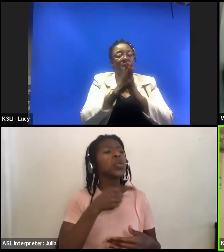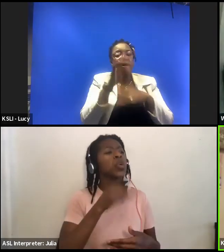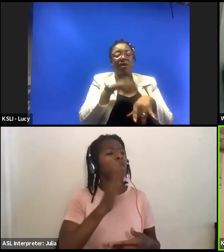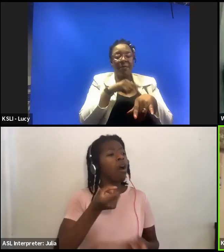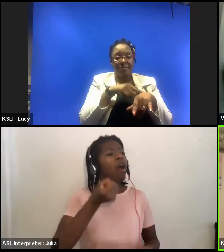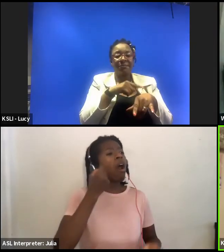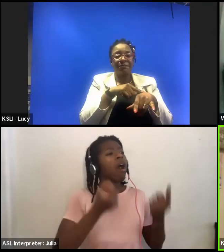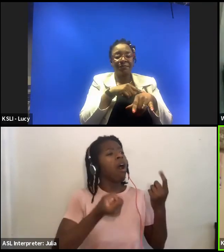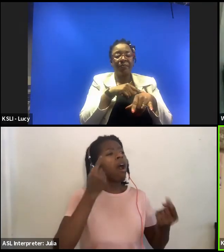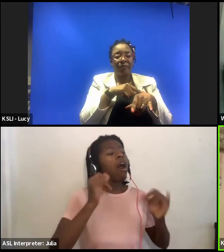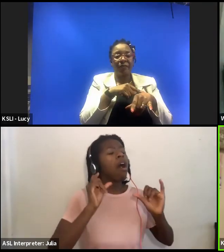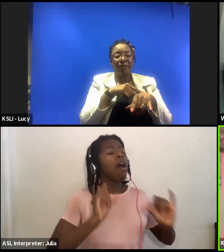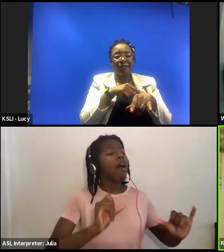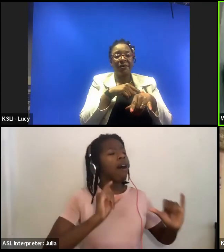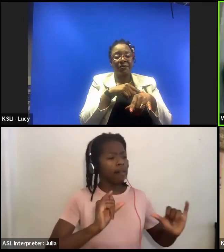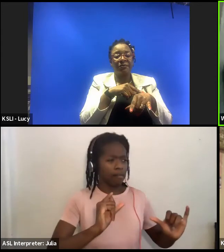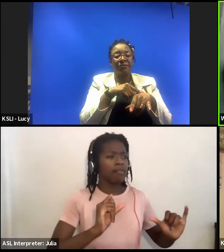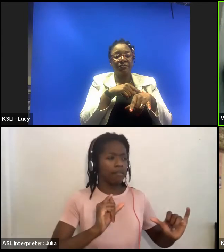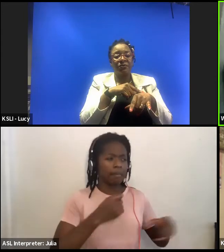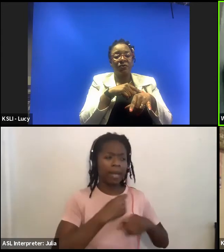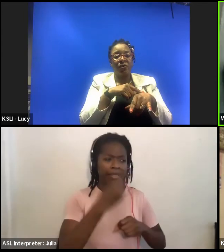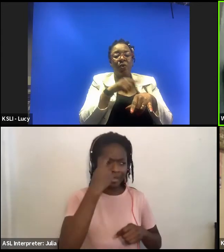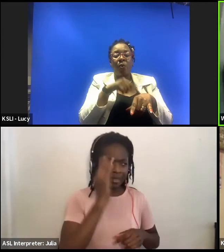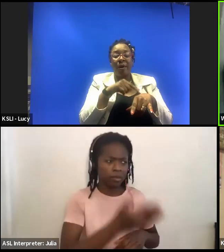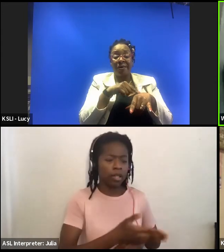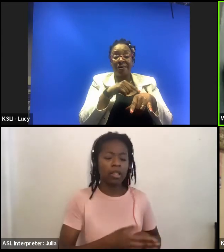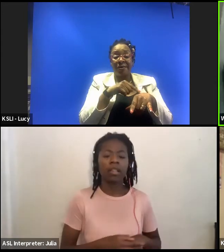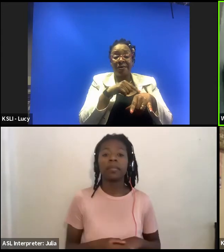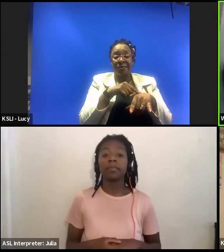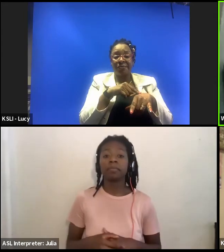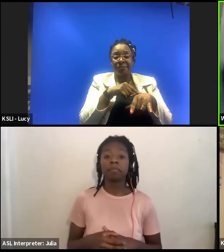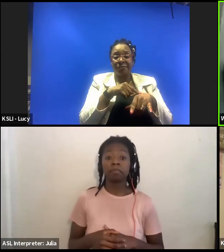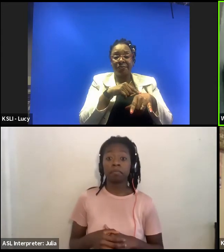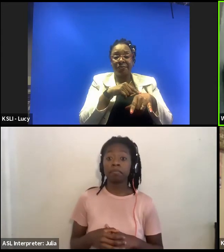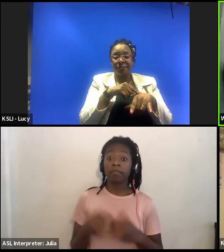And whenever I'm under pressure now I go back to those words